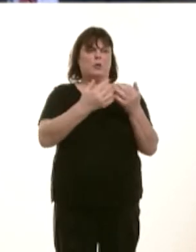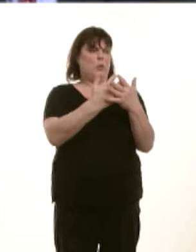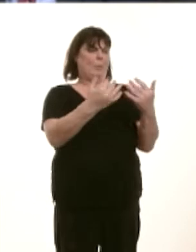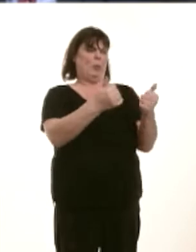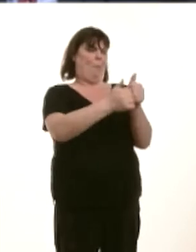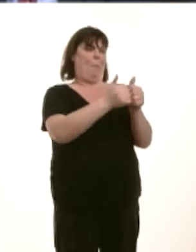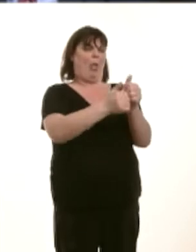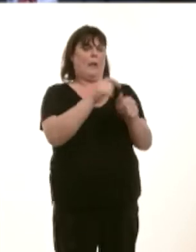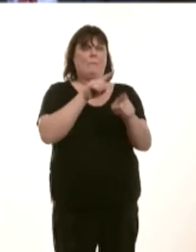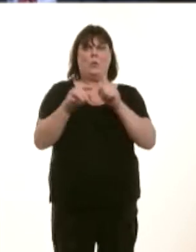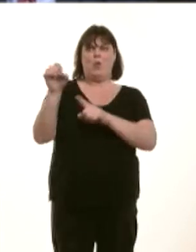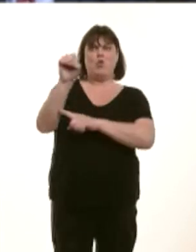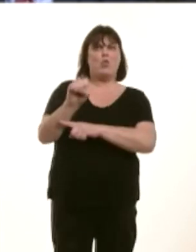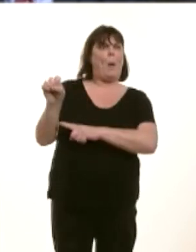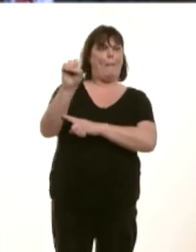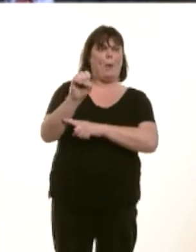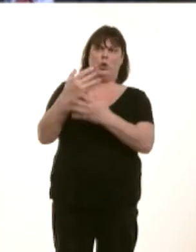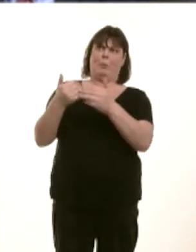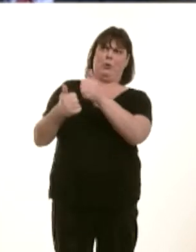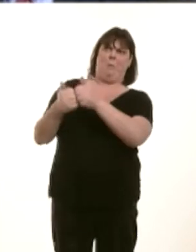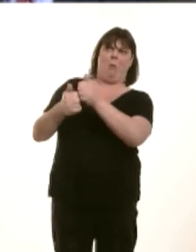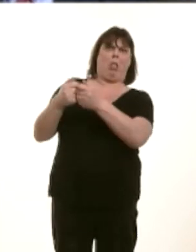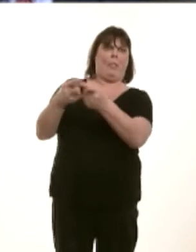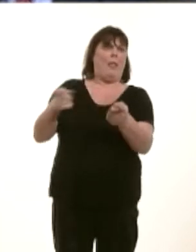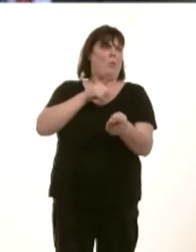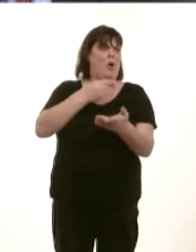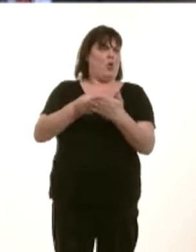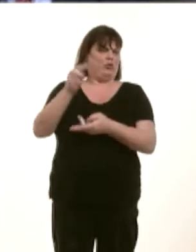on the European market and, of course, there will be concern for those who are dairy producers